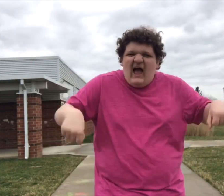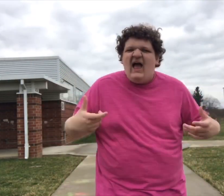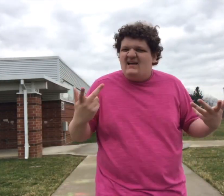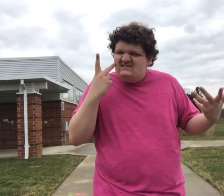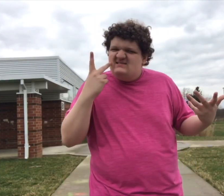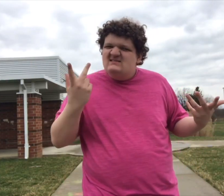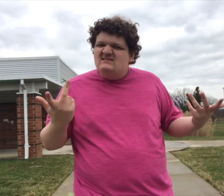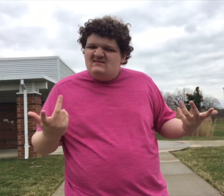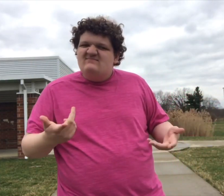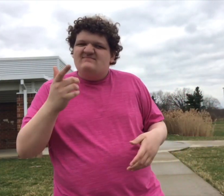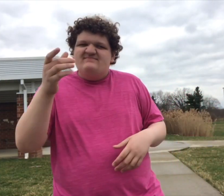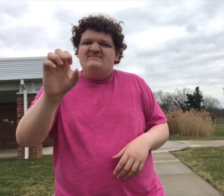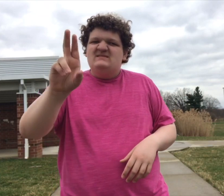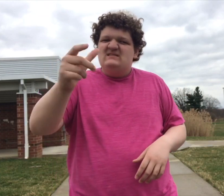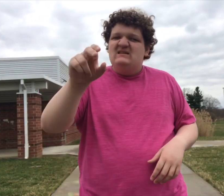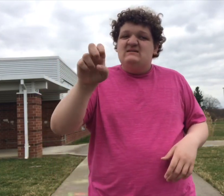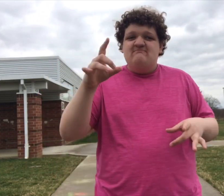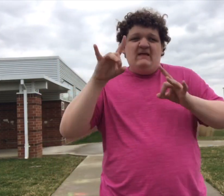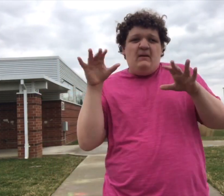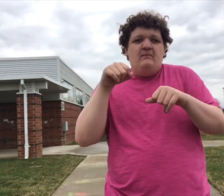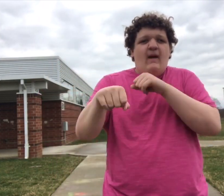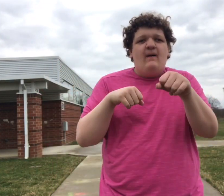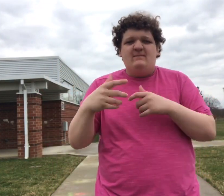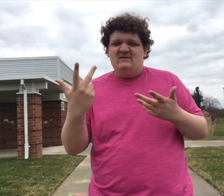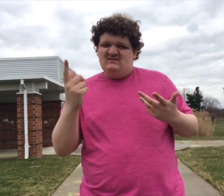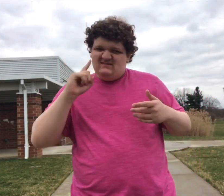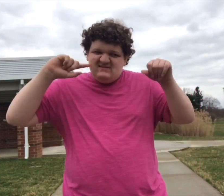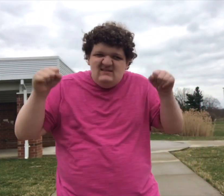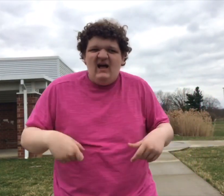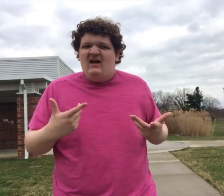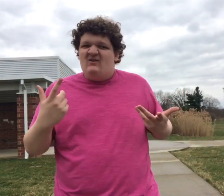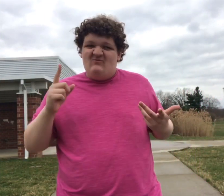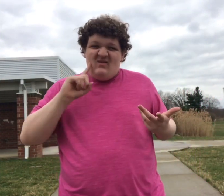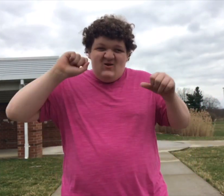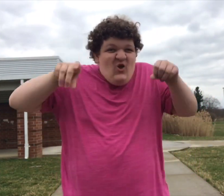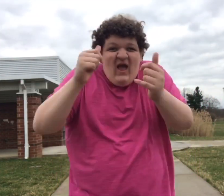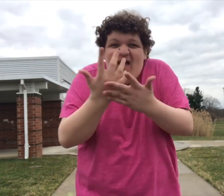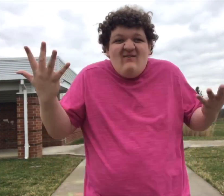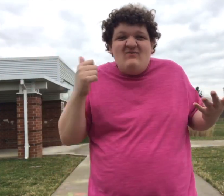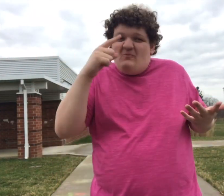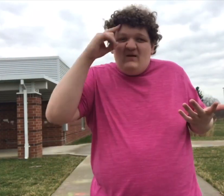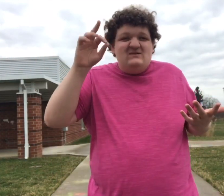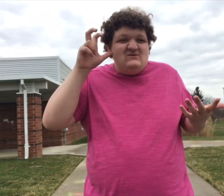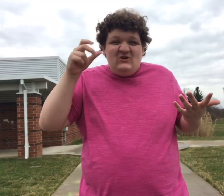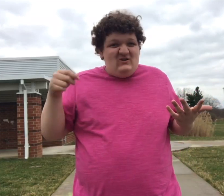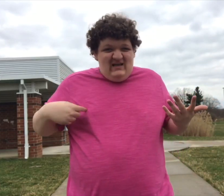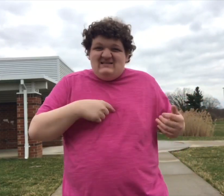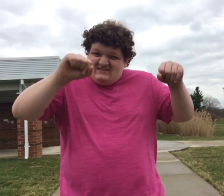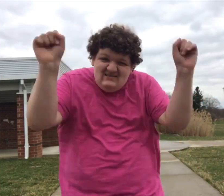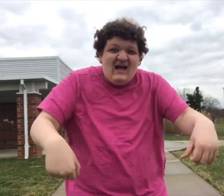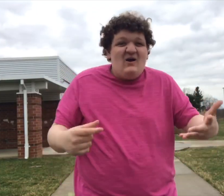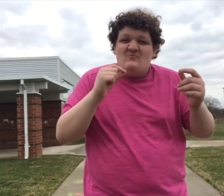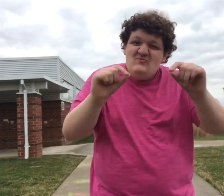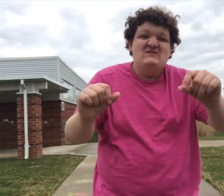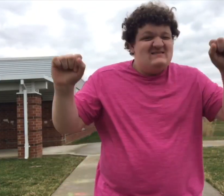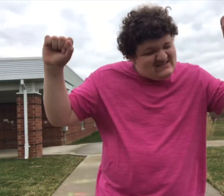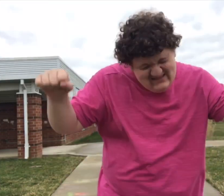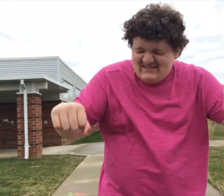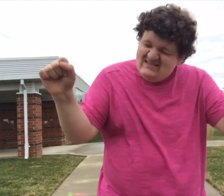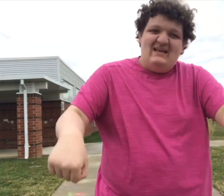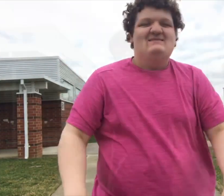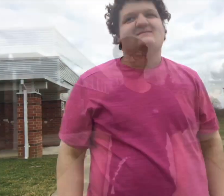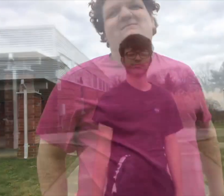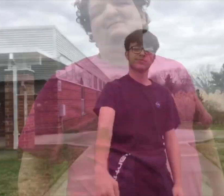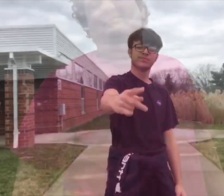player. See Deaf can! Evans- an awesome cyclist. Deaf can do anything, except for hear. You can do it!